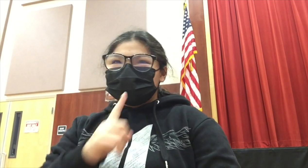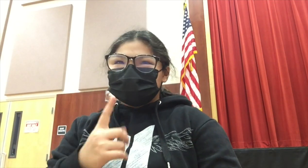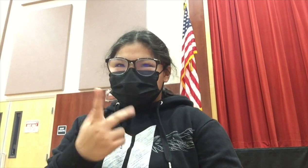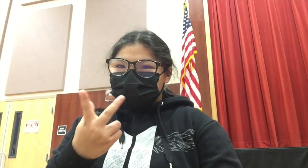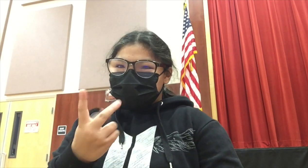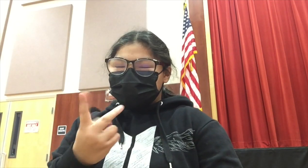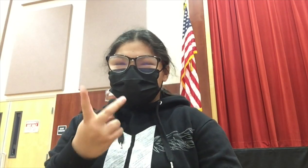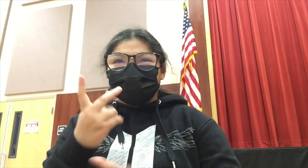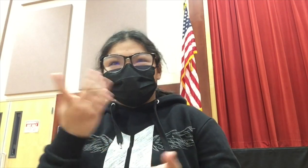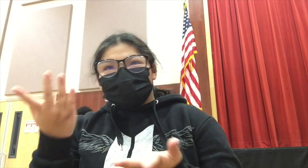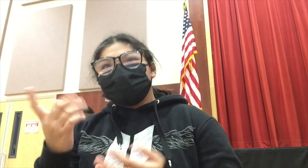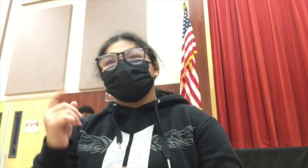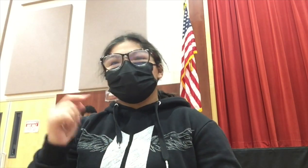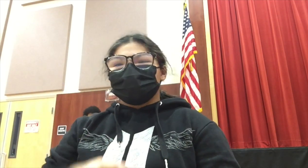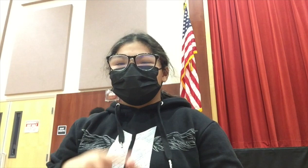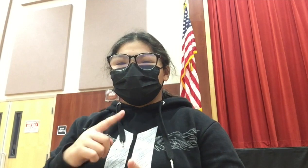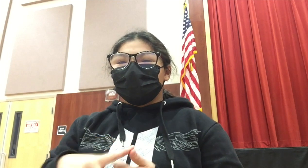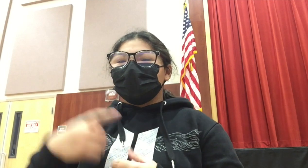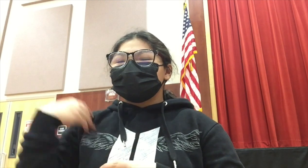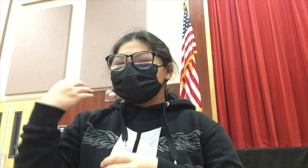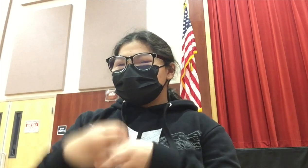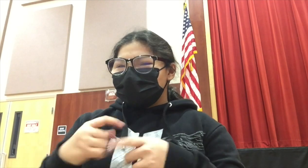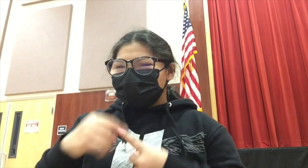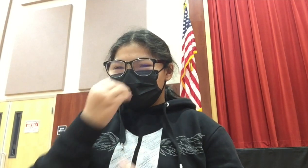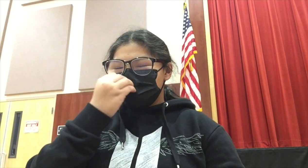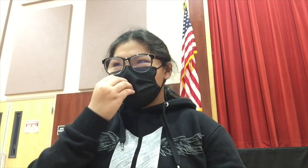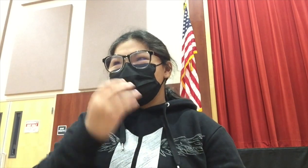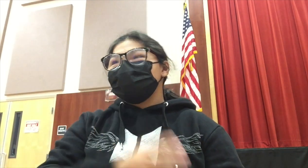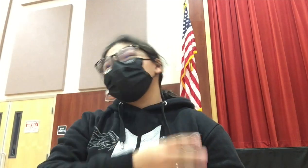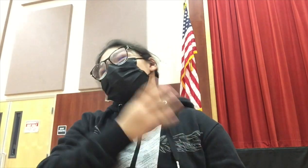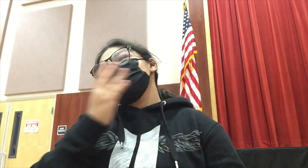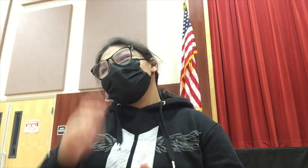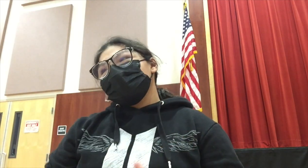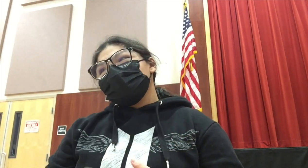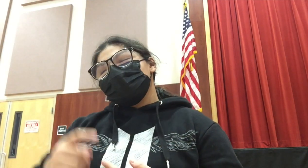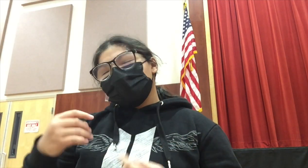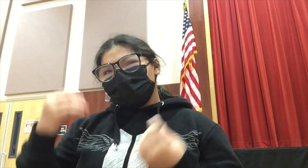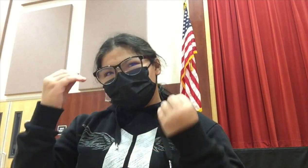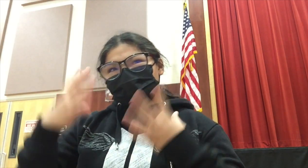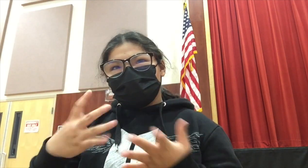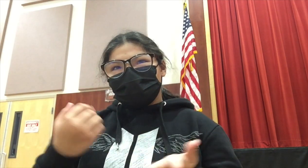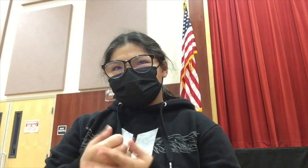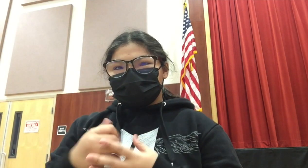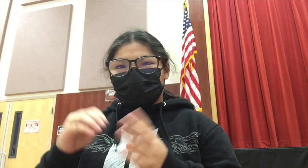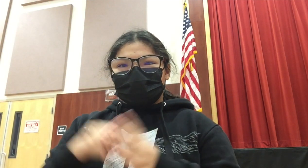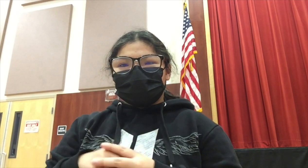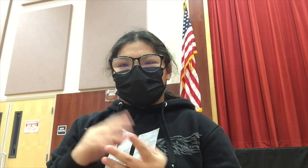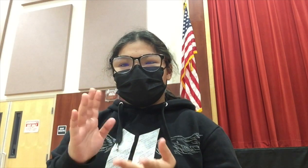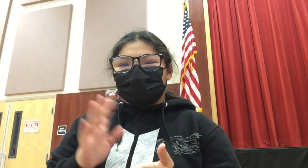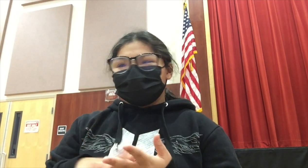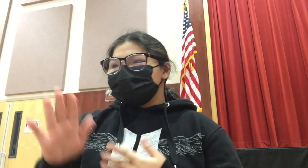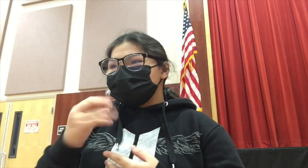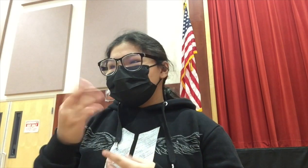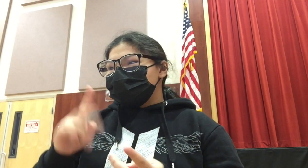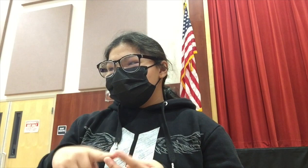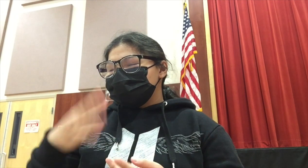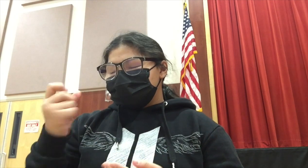I'm going to work well, I'm not sure. Either Chipotle or maybe a teacher in